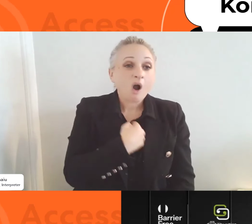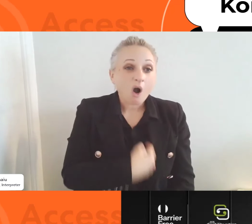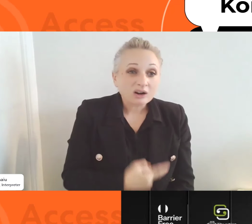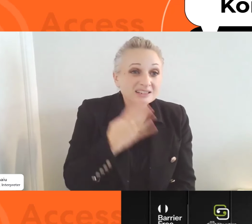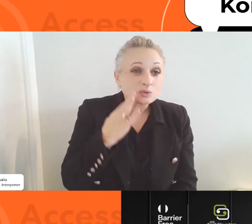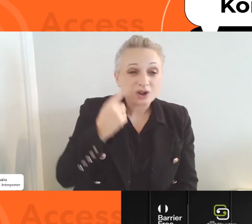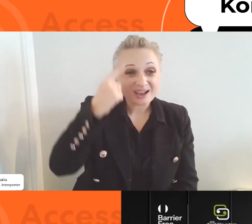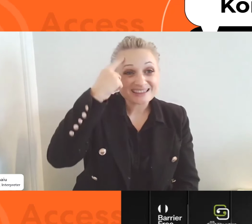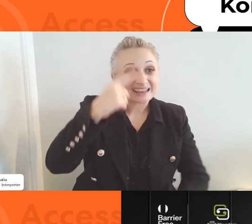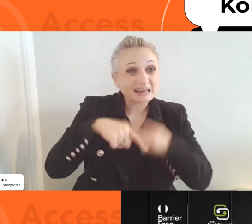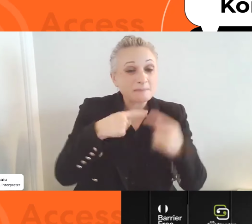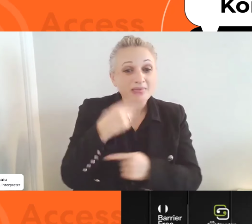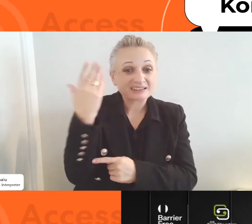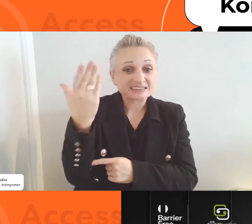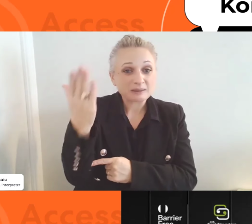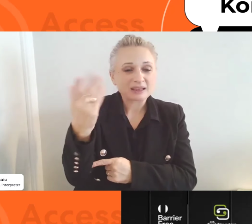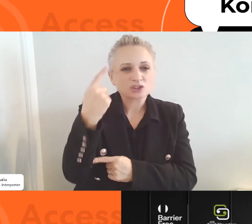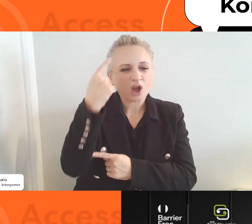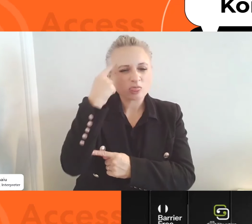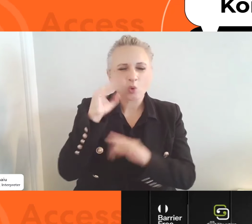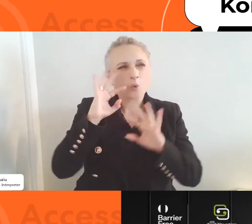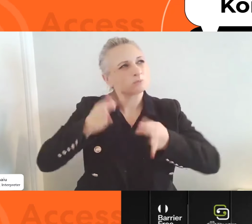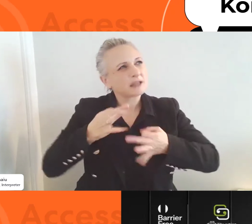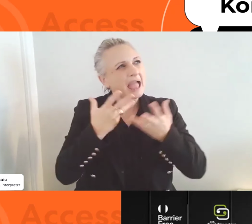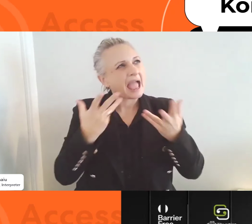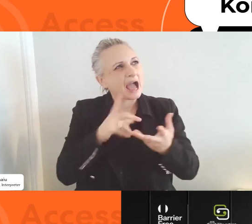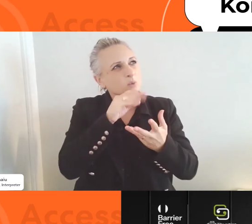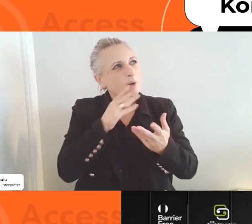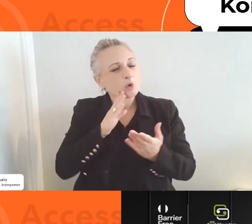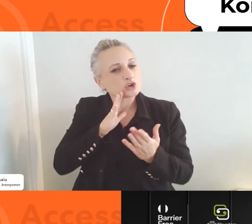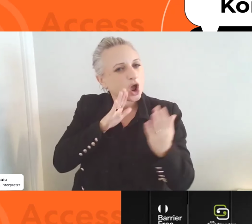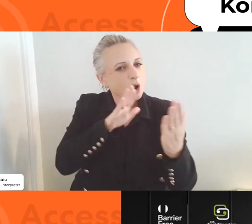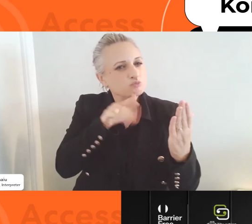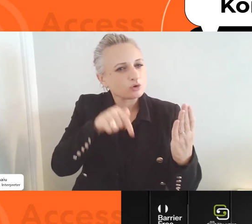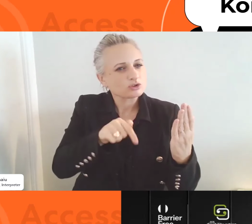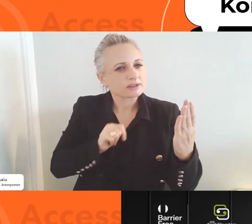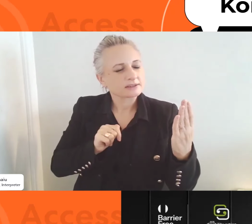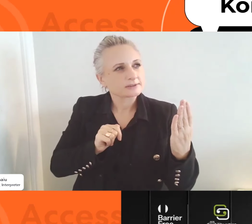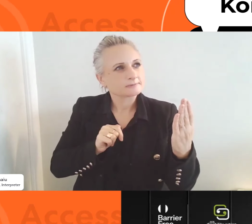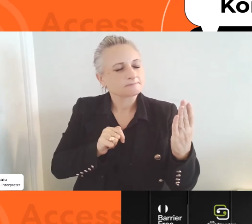about how I would like to approach this. The built environment consists